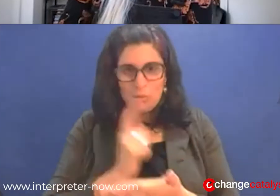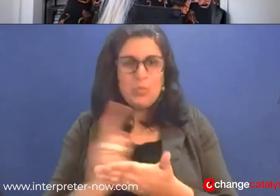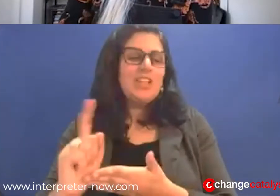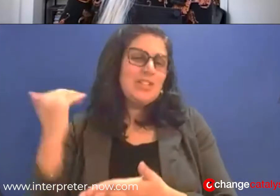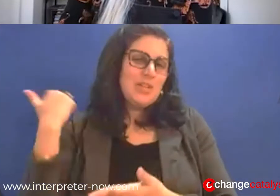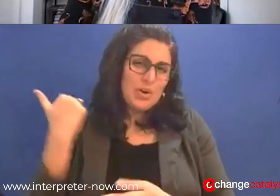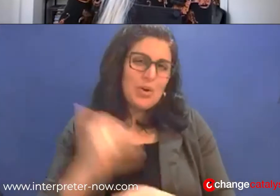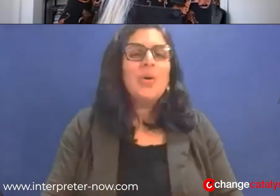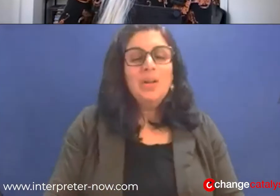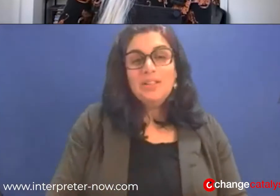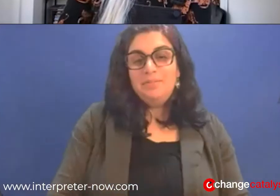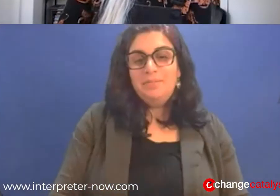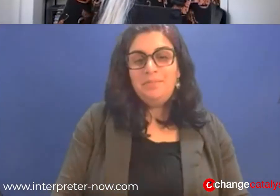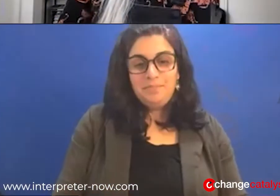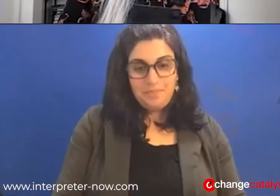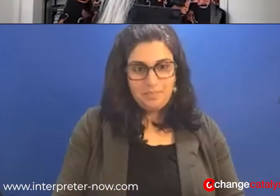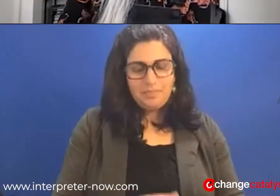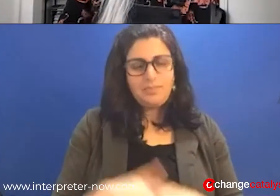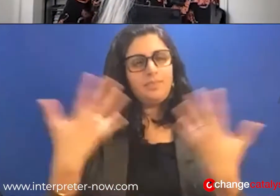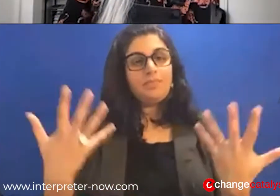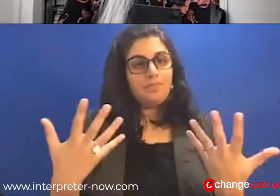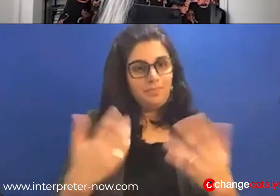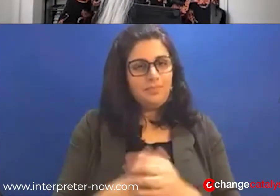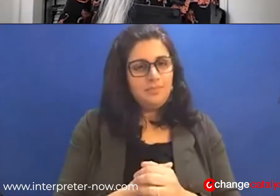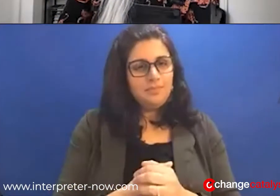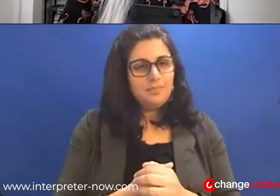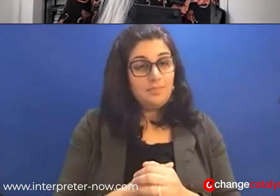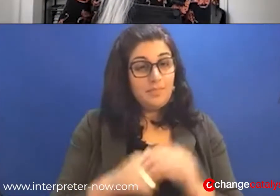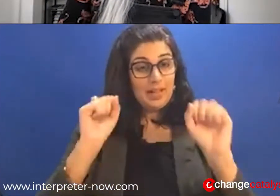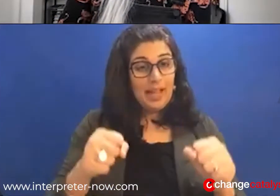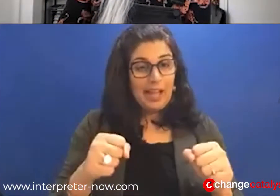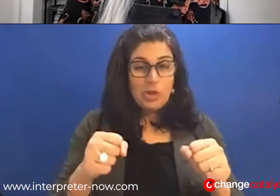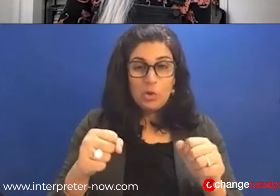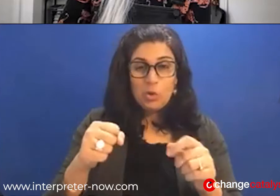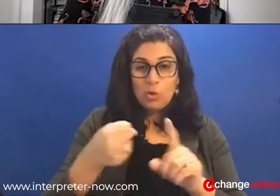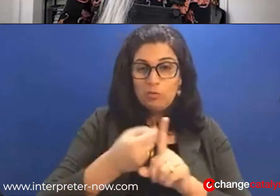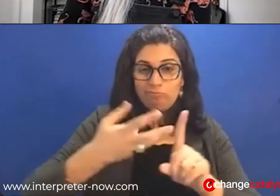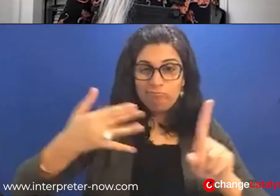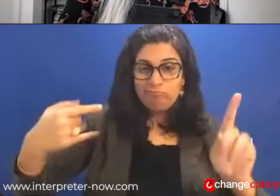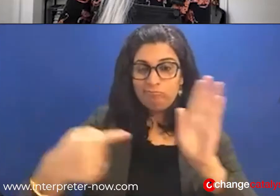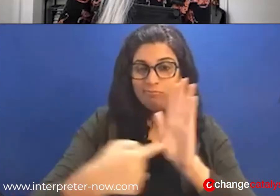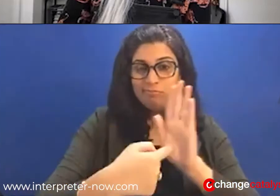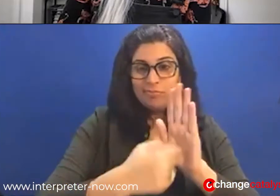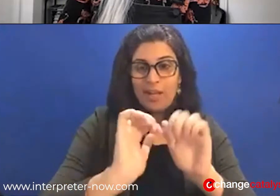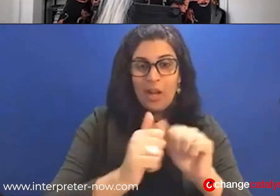So, what does that look like? Can you give us some examples of how women are being allies for each other?